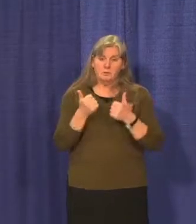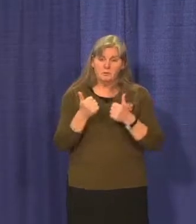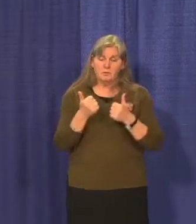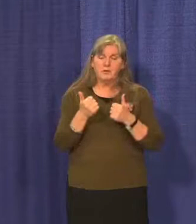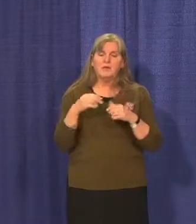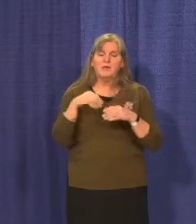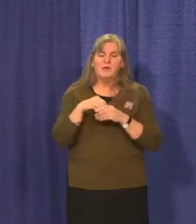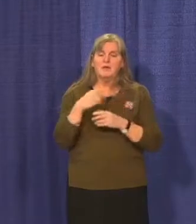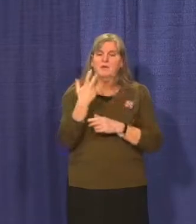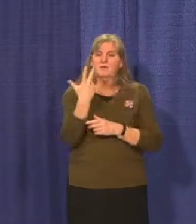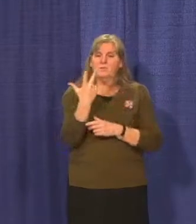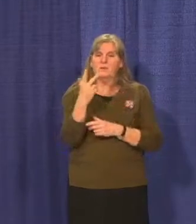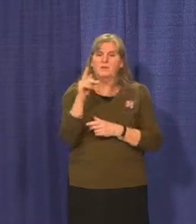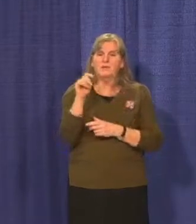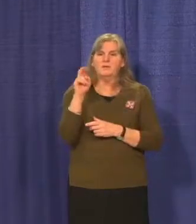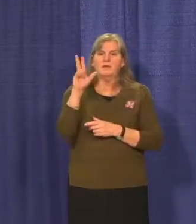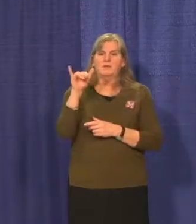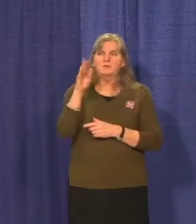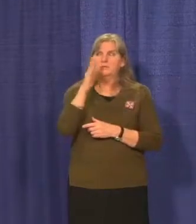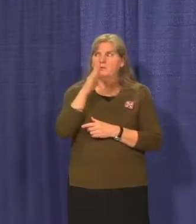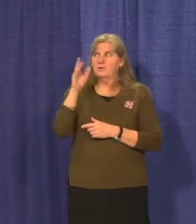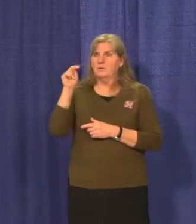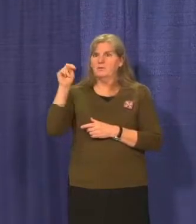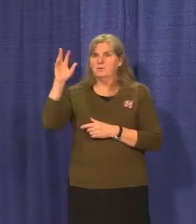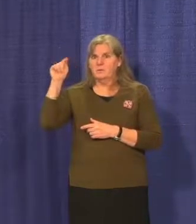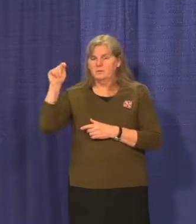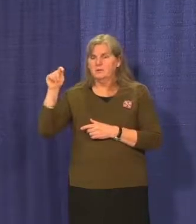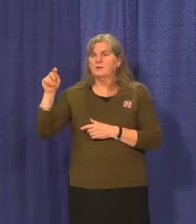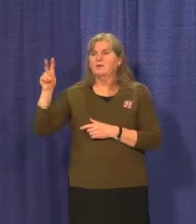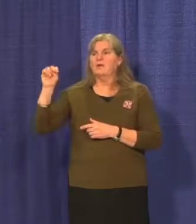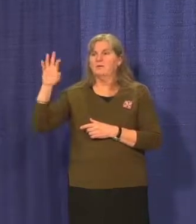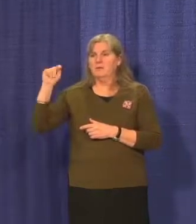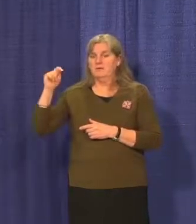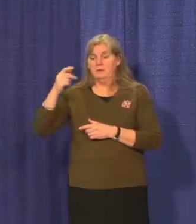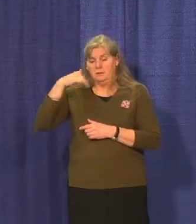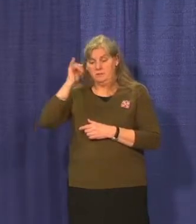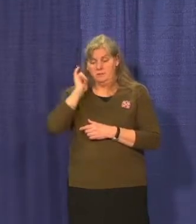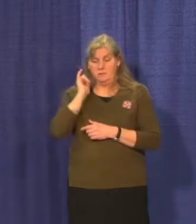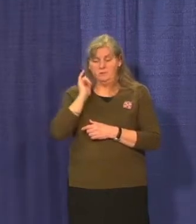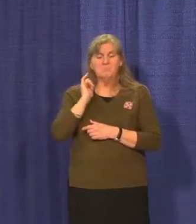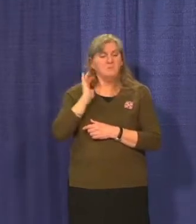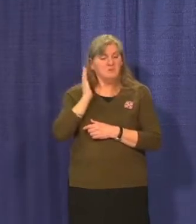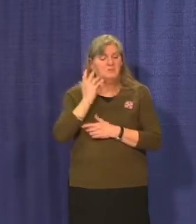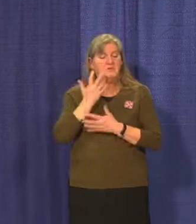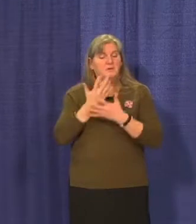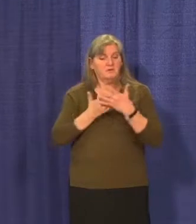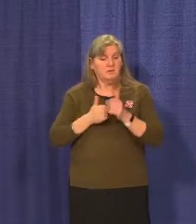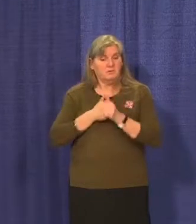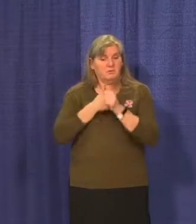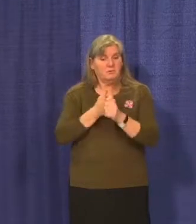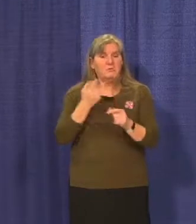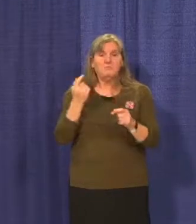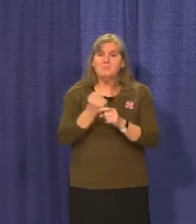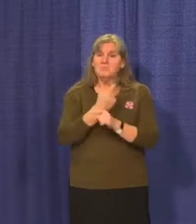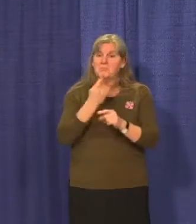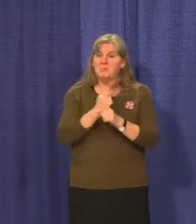the three territories and that we are on the right timeframe to be able to vaccinate everybody,